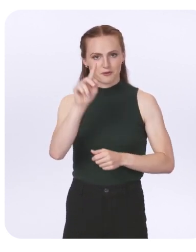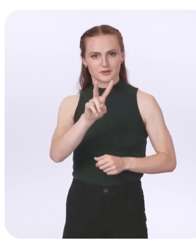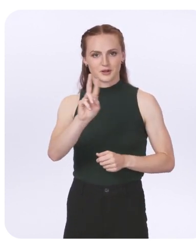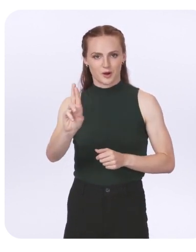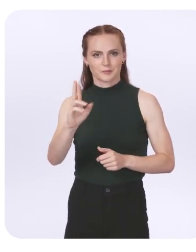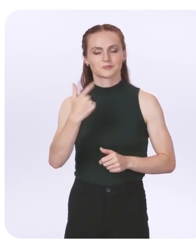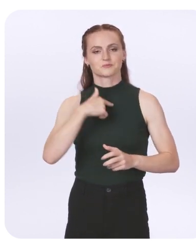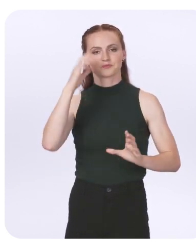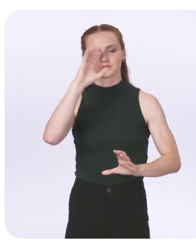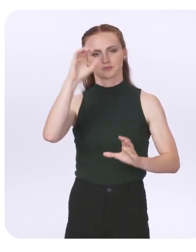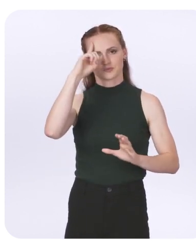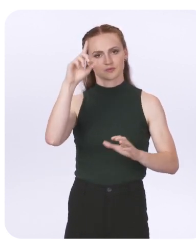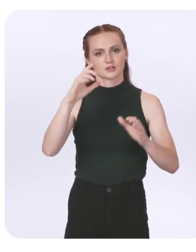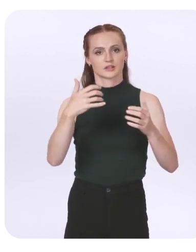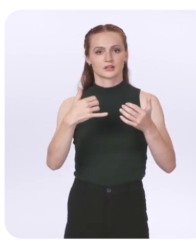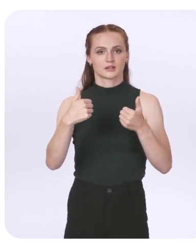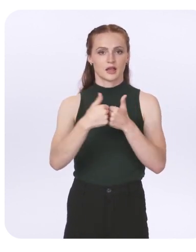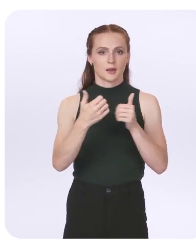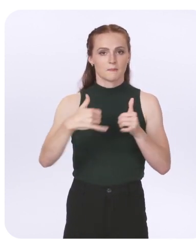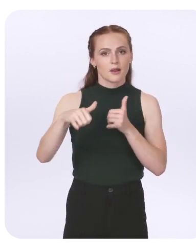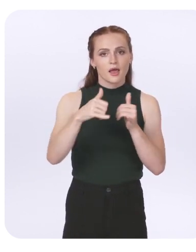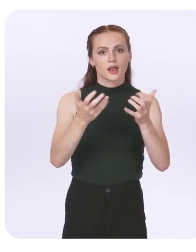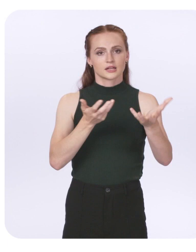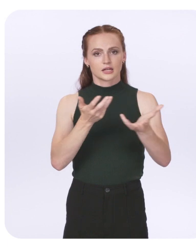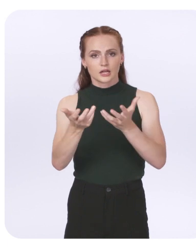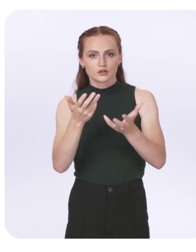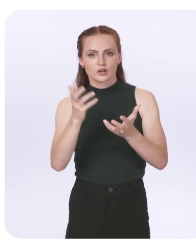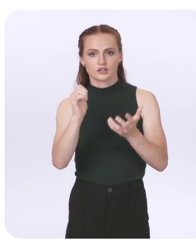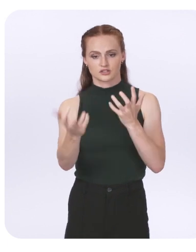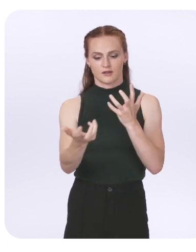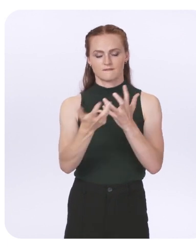that would fit the genre that played to the strength of VR.